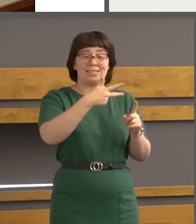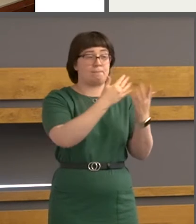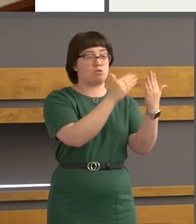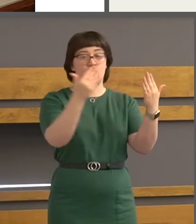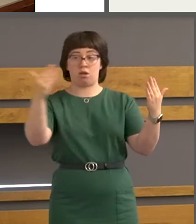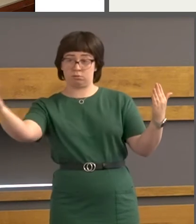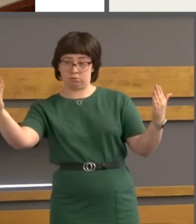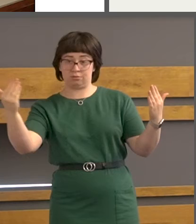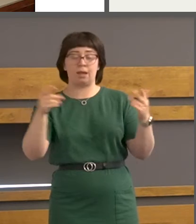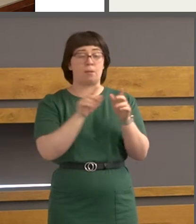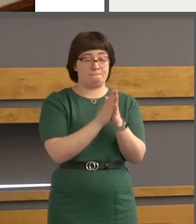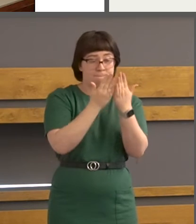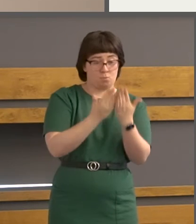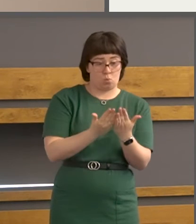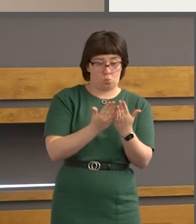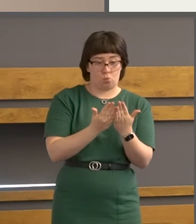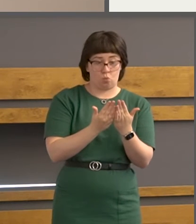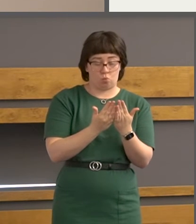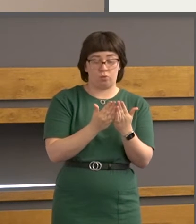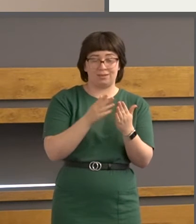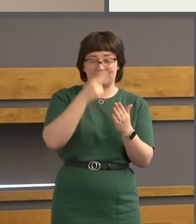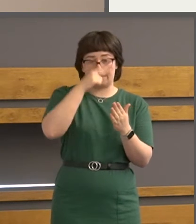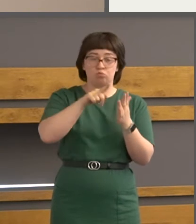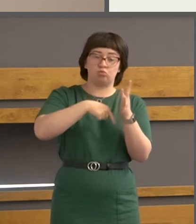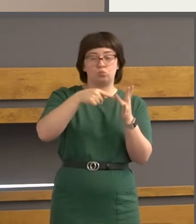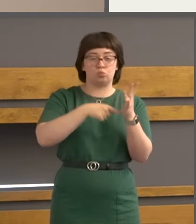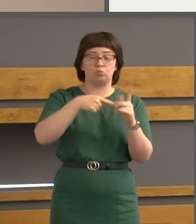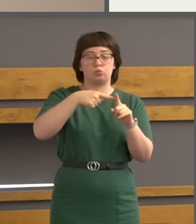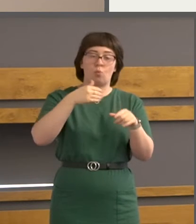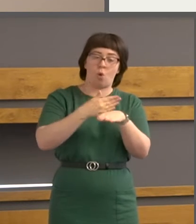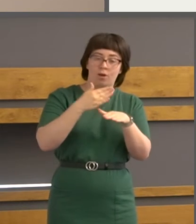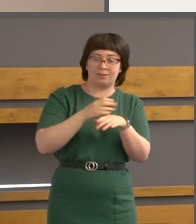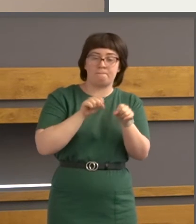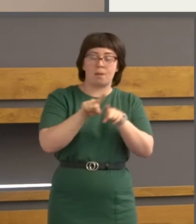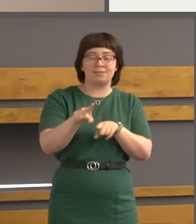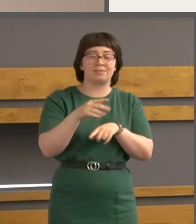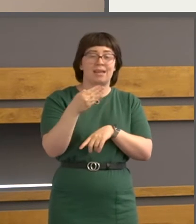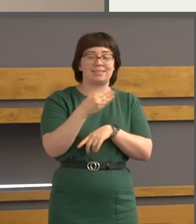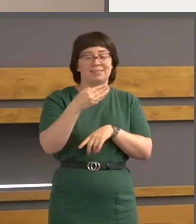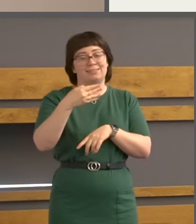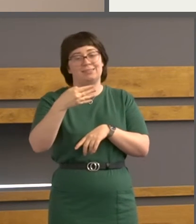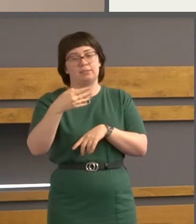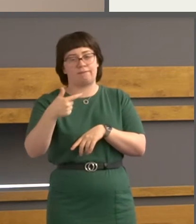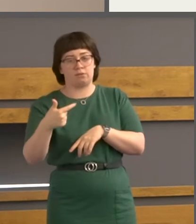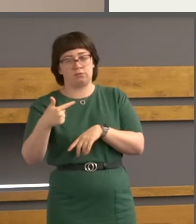called "Hindustani for Jute Mill Workers," published in 1947, the year of partition and independence.